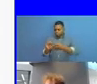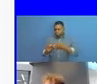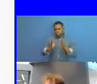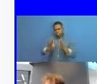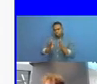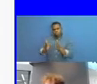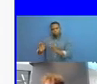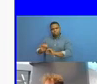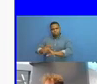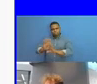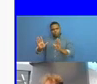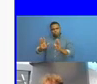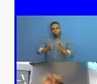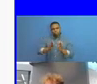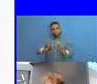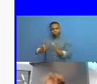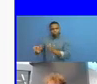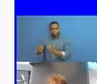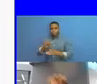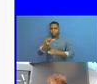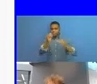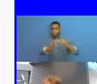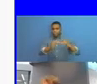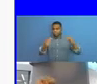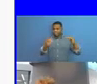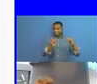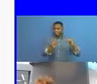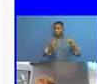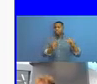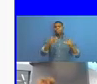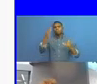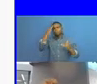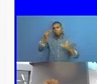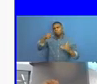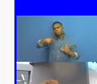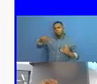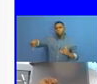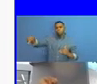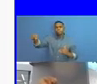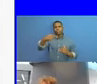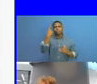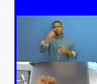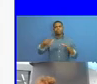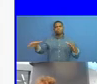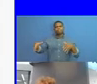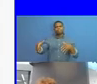Where am I based? You'll pick a color, Perform Europe color that you will use through the different exercises